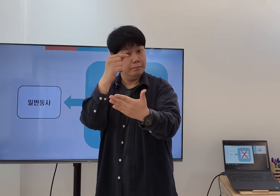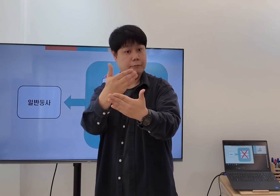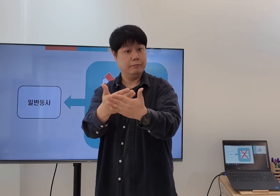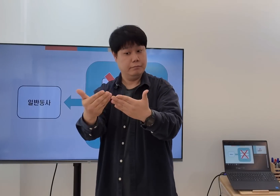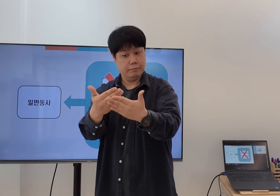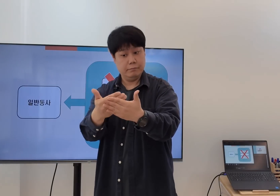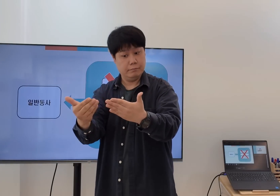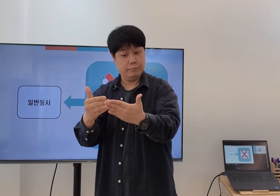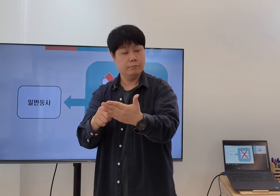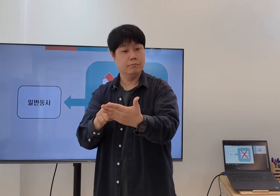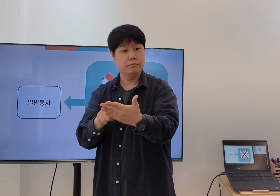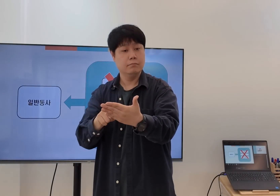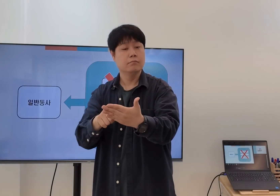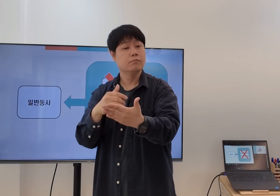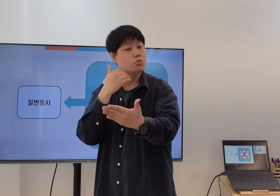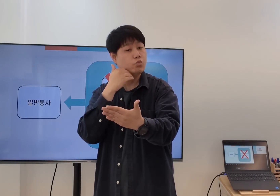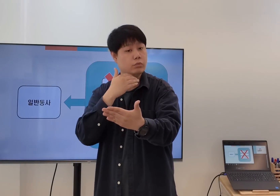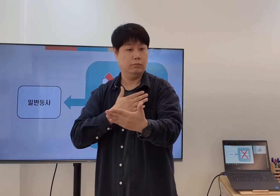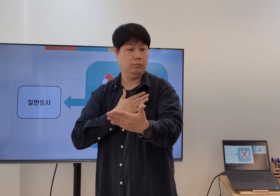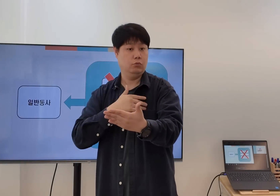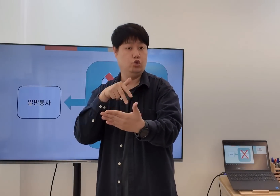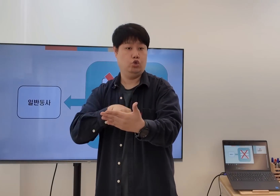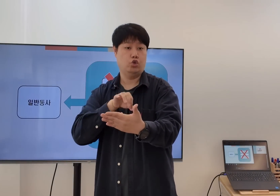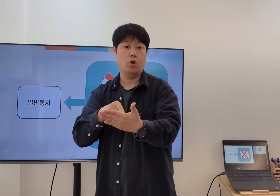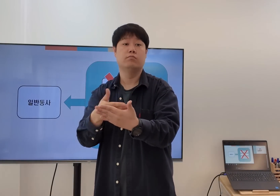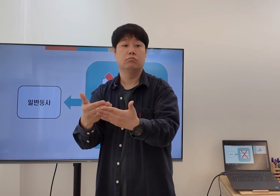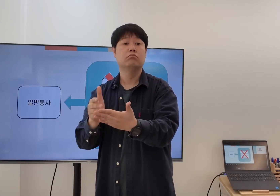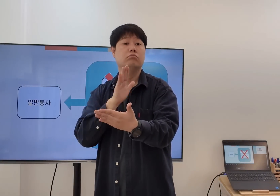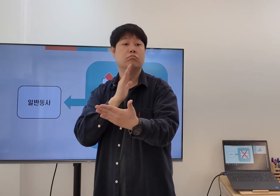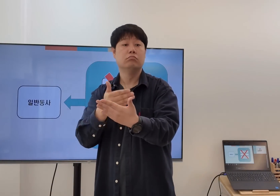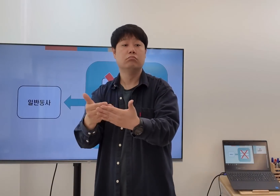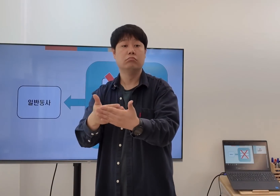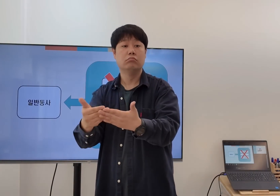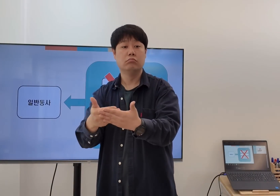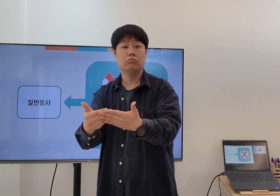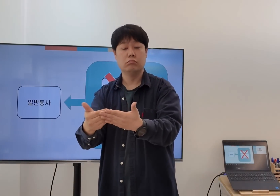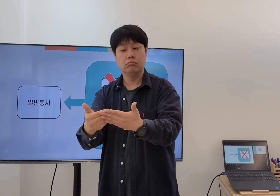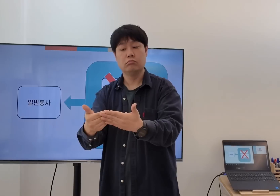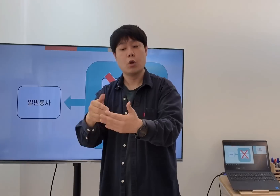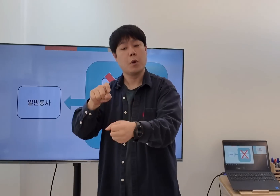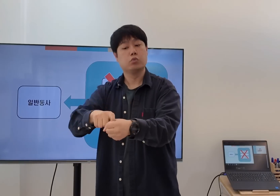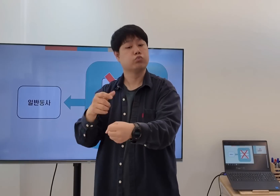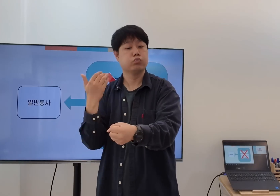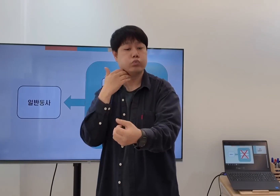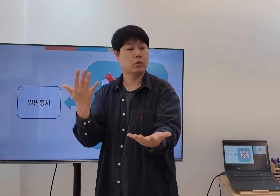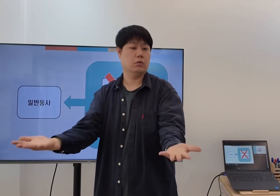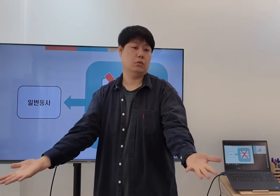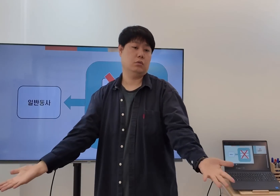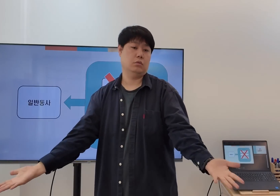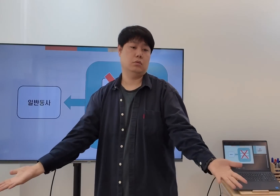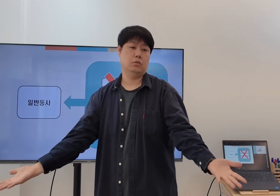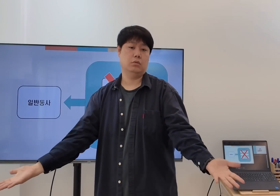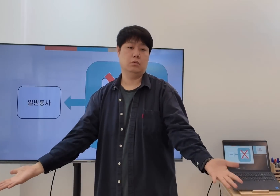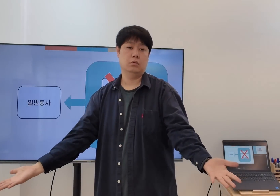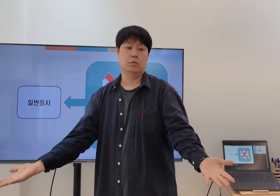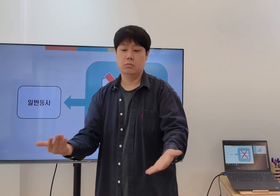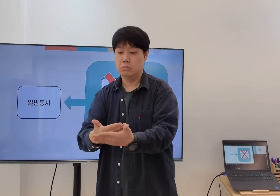i draw a picture. I am the subject. But there is no object (opponent).